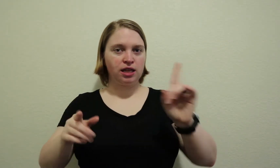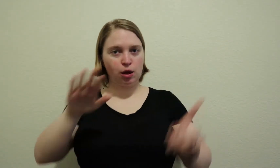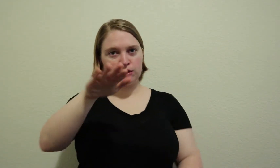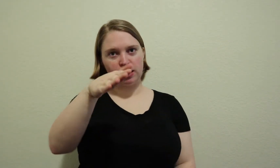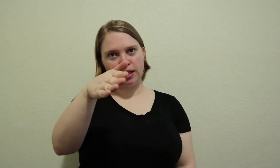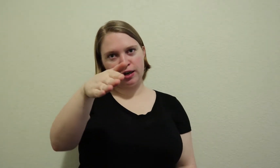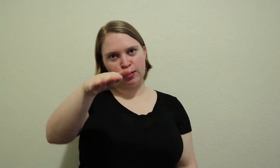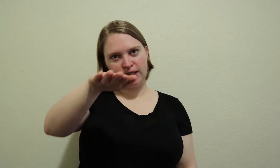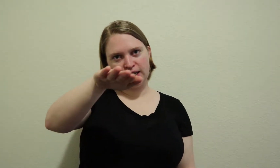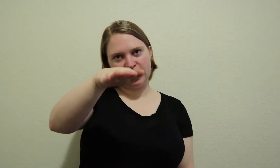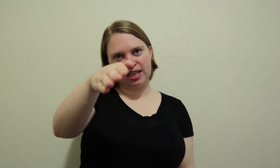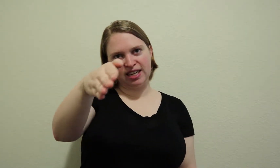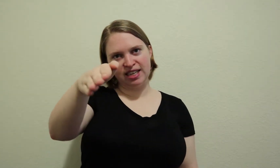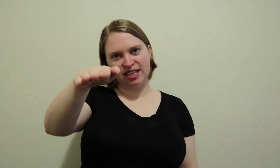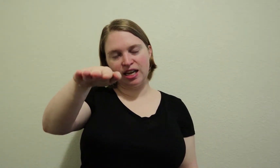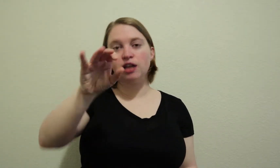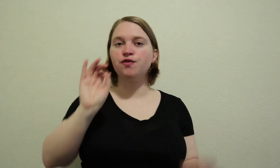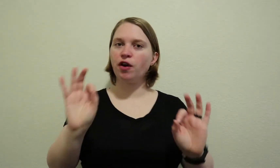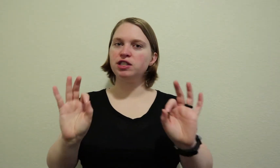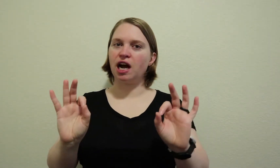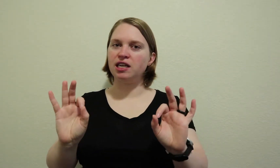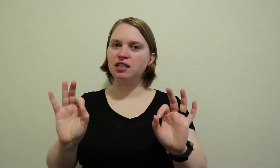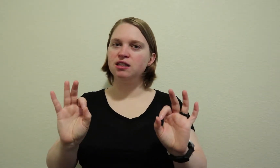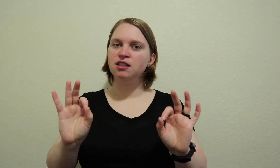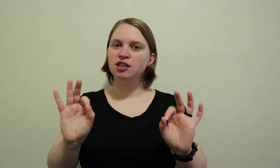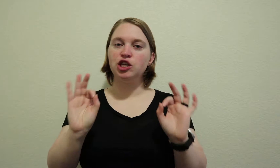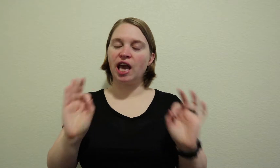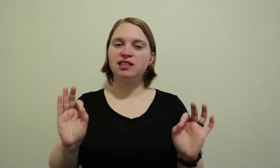there was a little like it's very tiny you can't